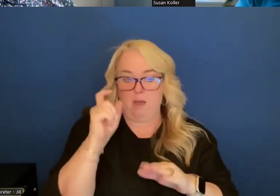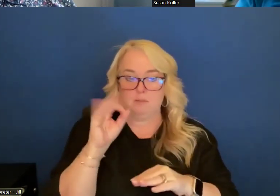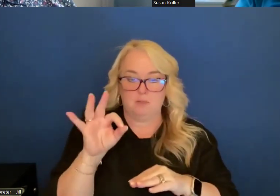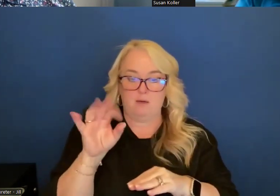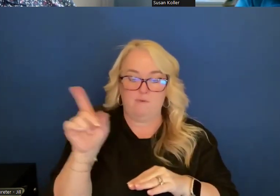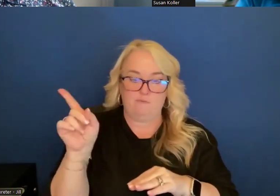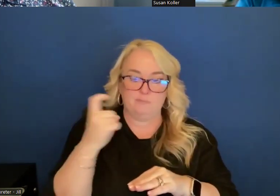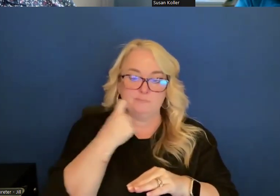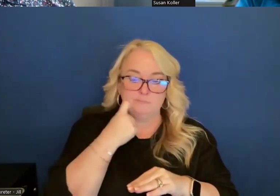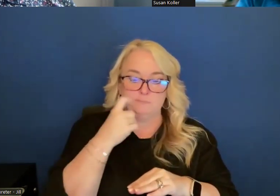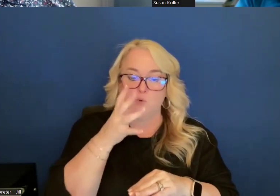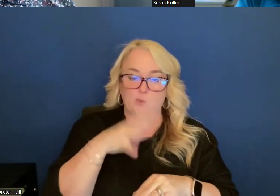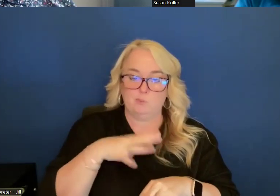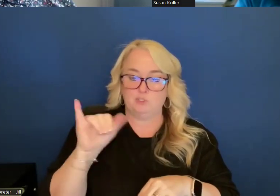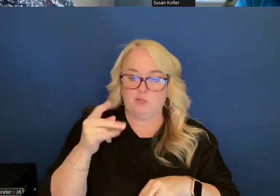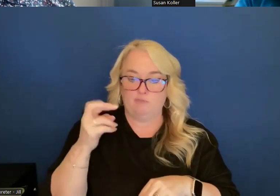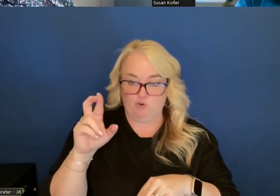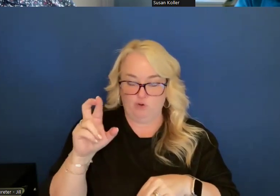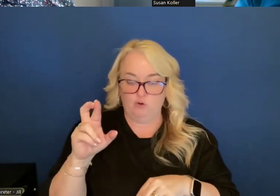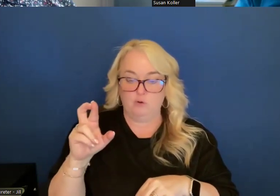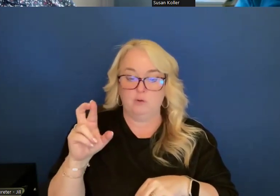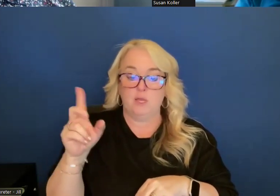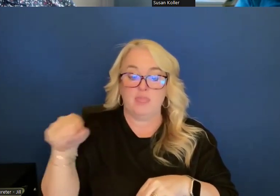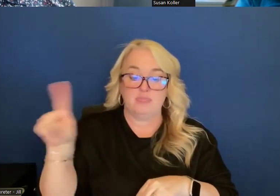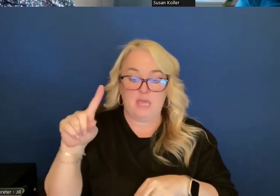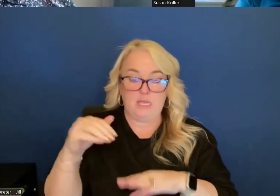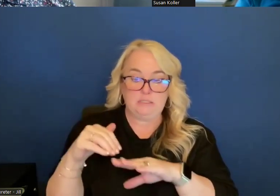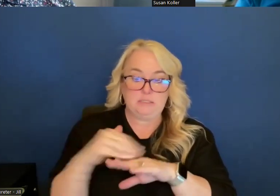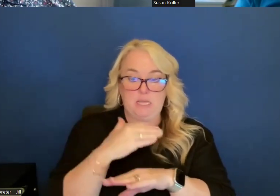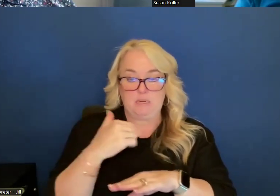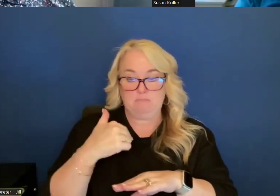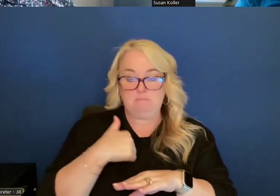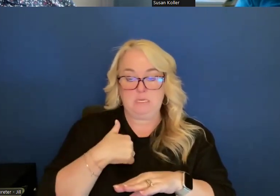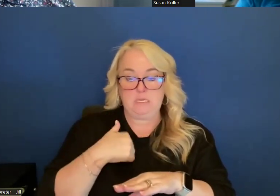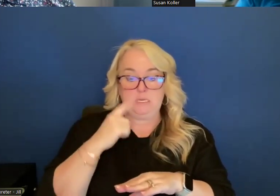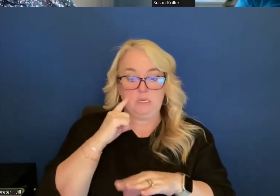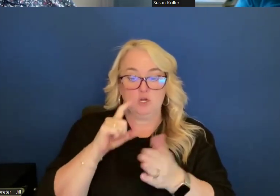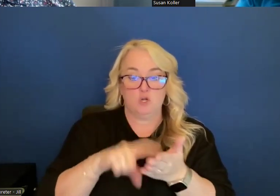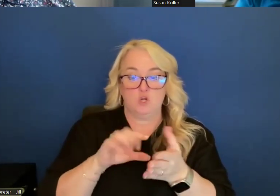they nicely send me notifications of when it is